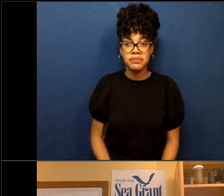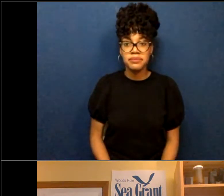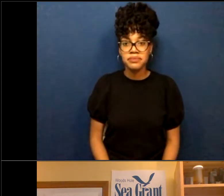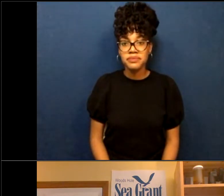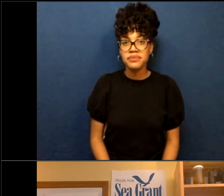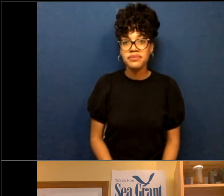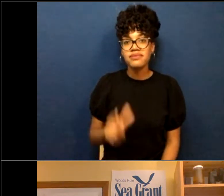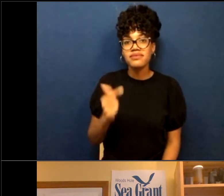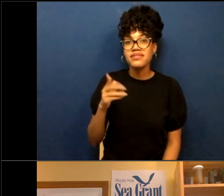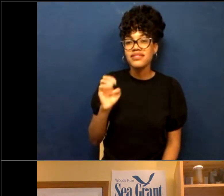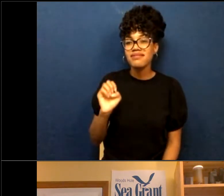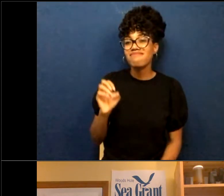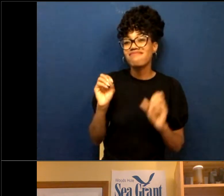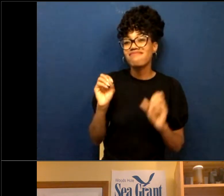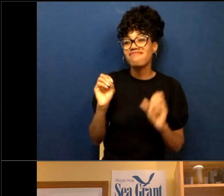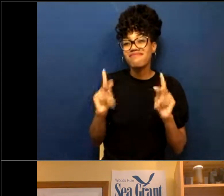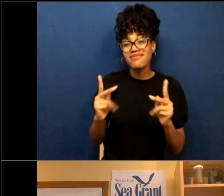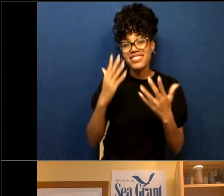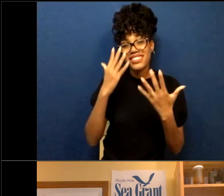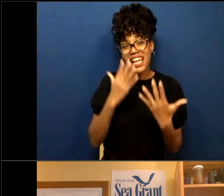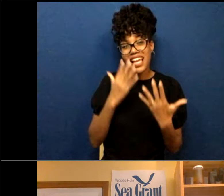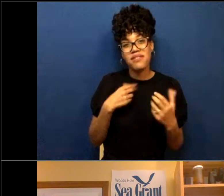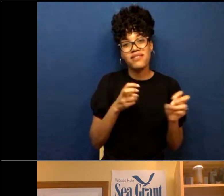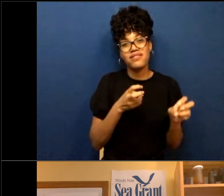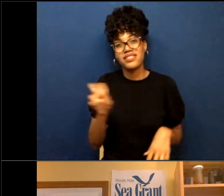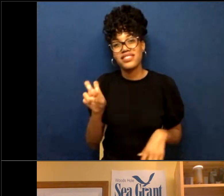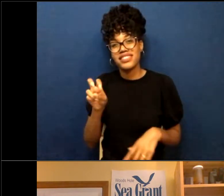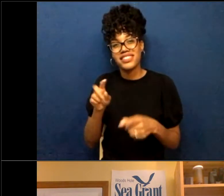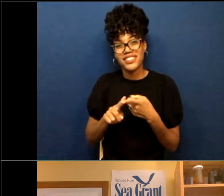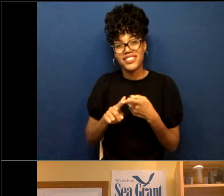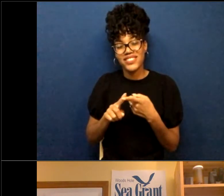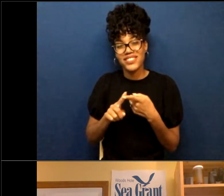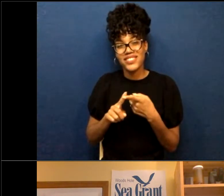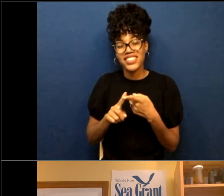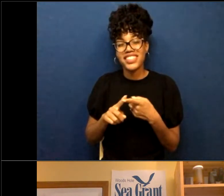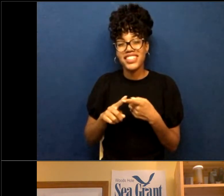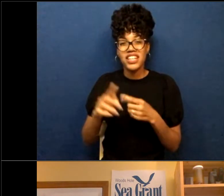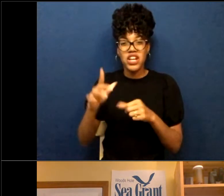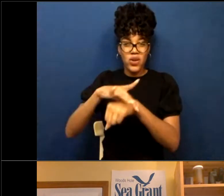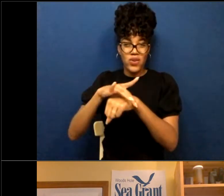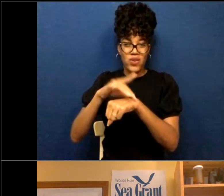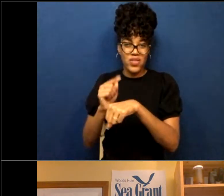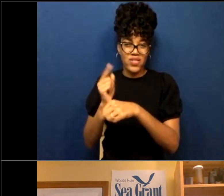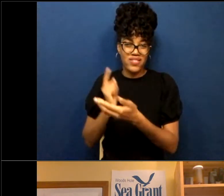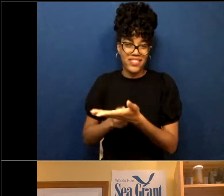Well sadly Jenny, we're going to have to leave satellites and move a little bit closer to earth. So thanks so much for all of that information